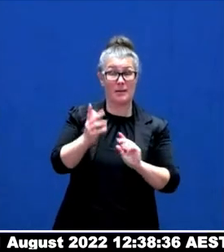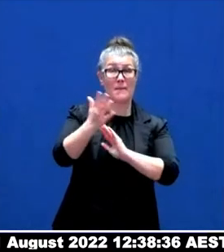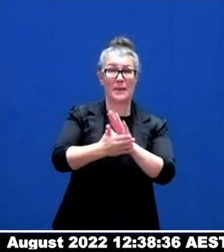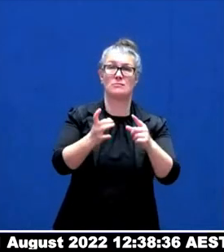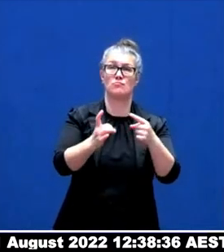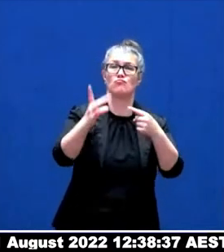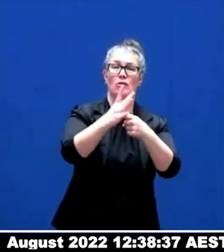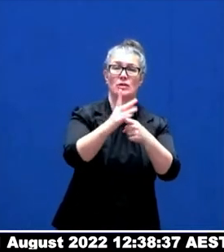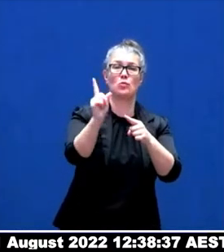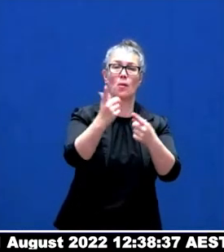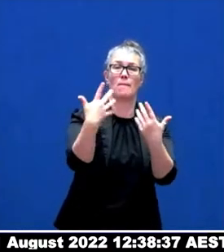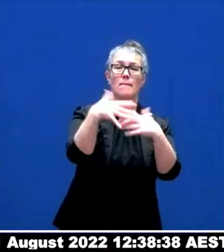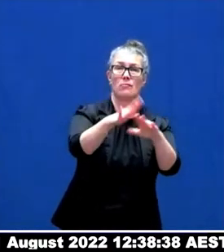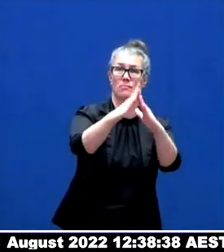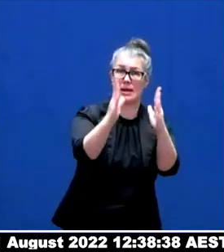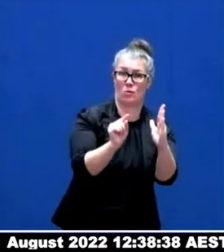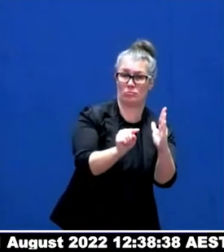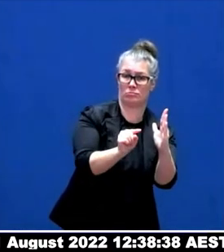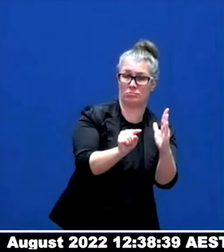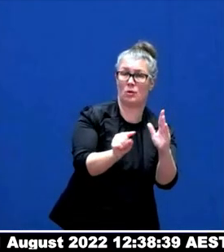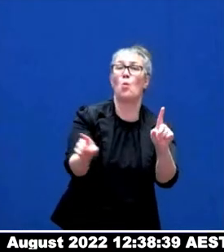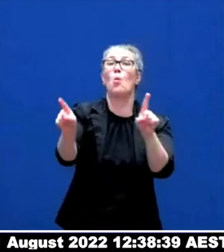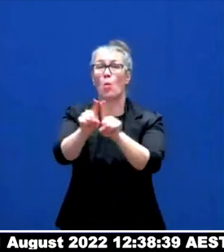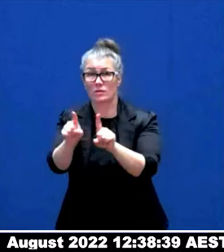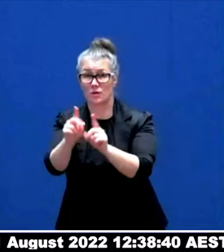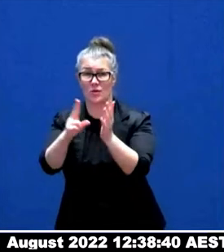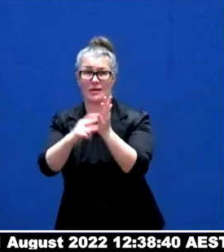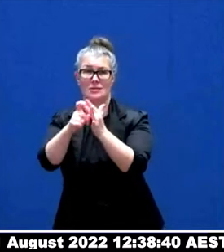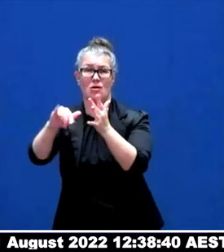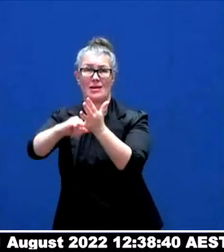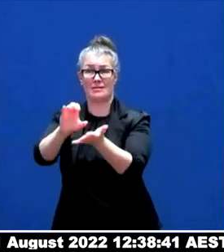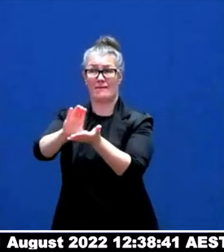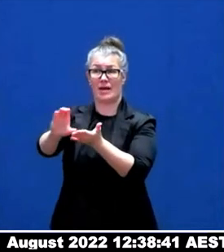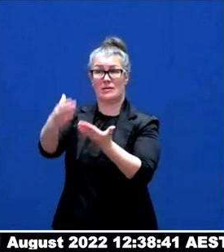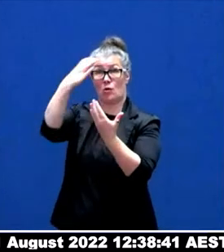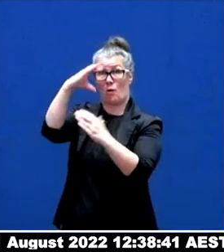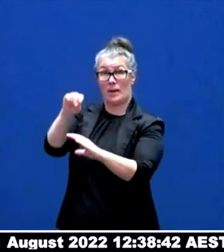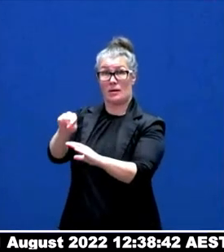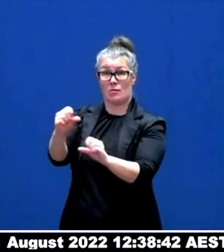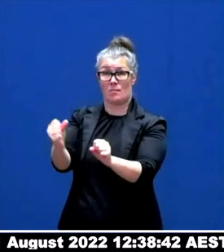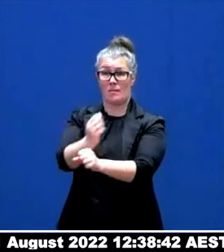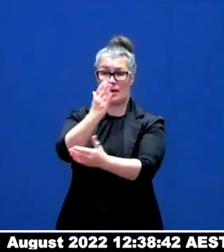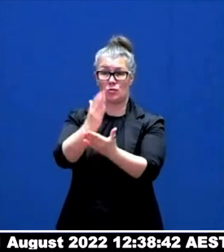mainstream housing, but also NDIS-funded accommodation is the process that's then